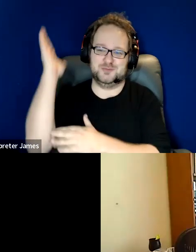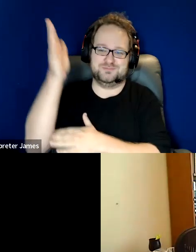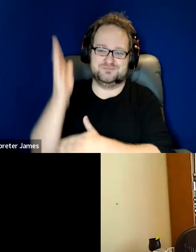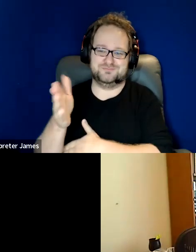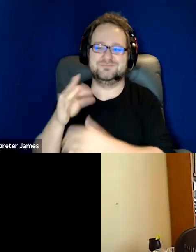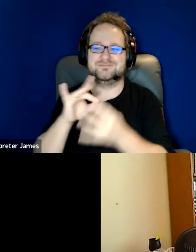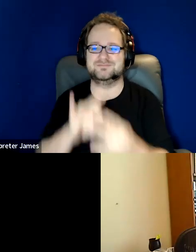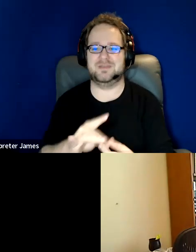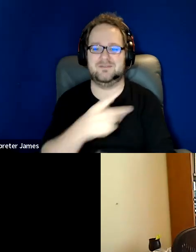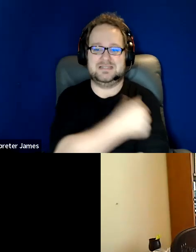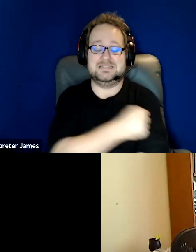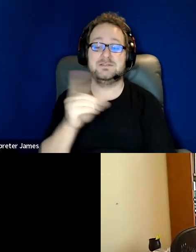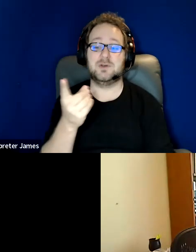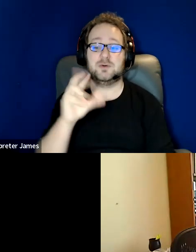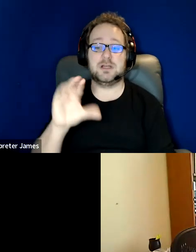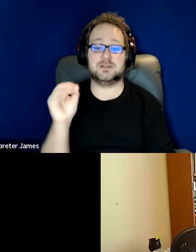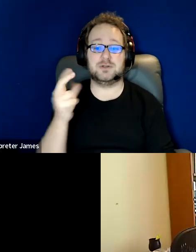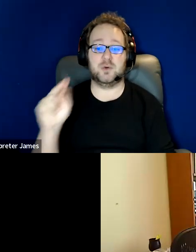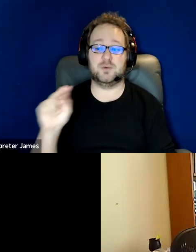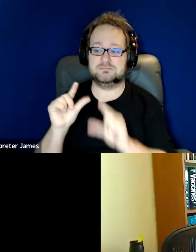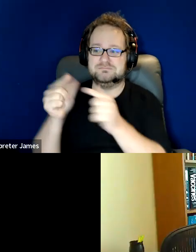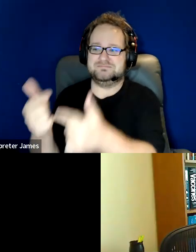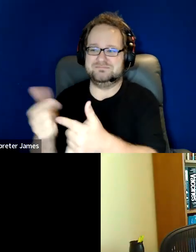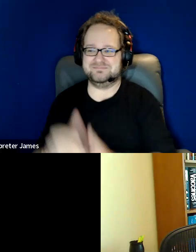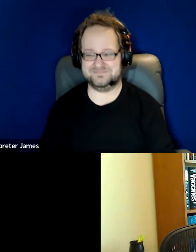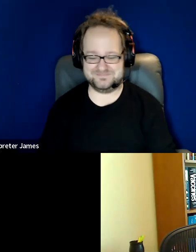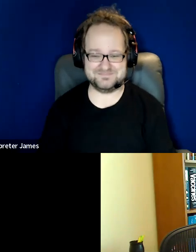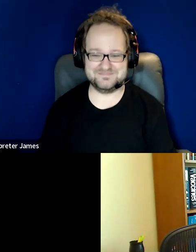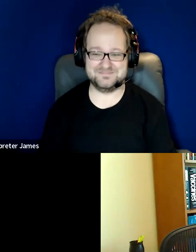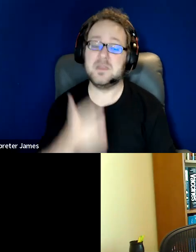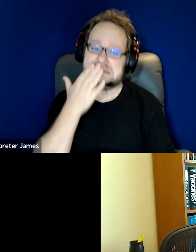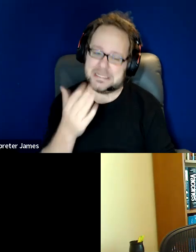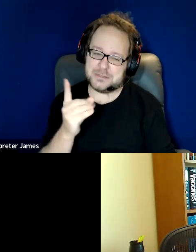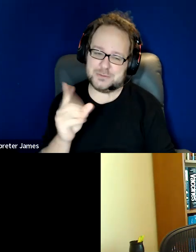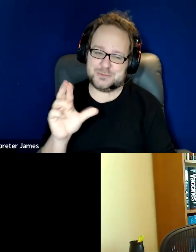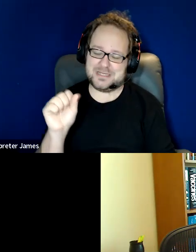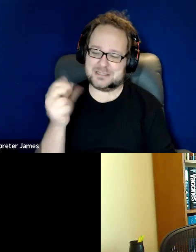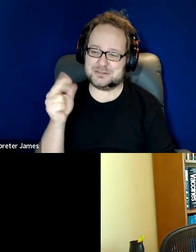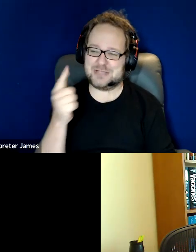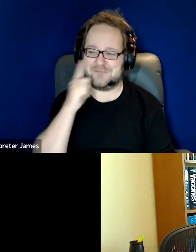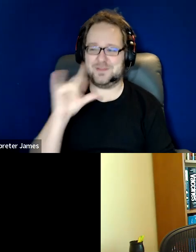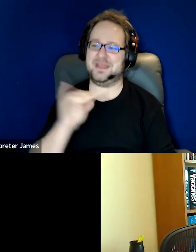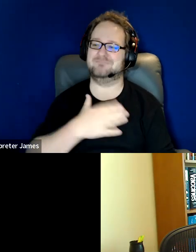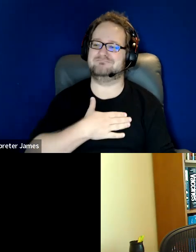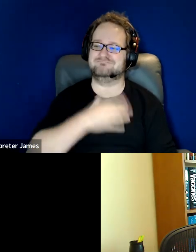» Doctor: Thank you, Dr. Shaw and Alison for that amazing introduction and for setting